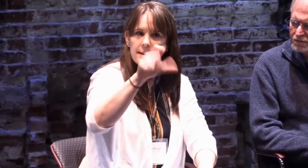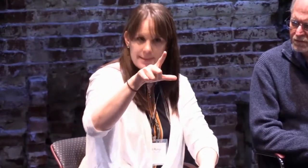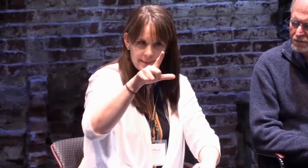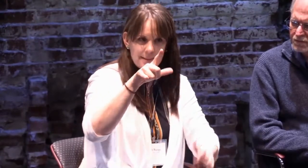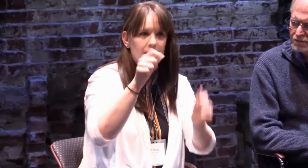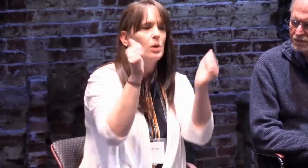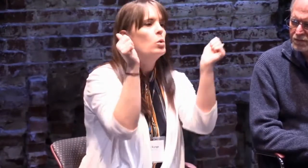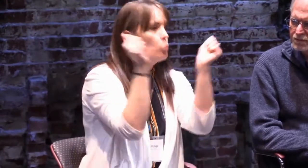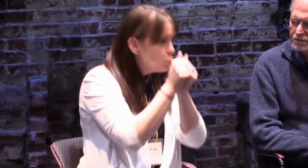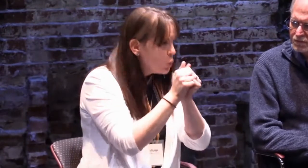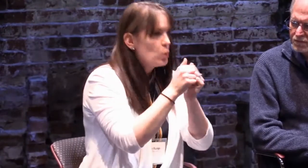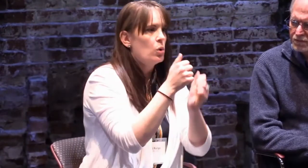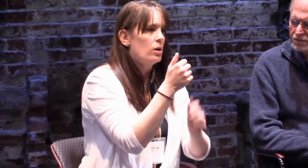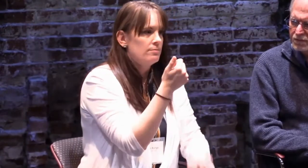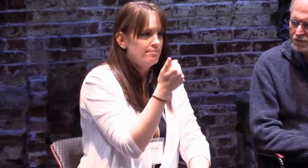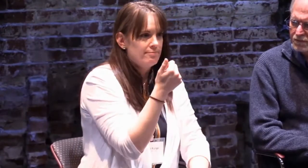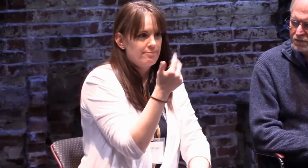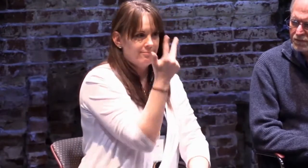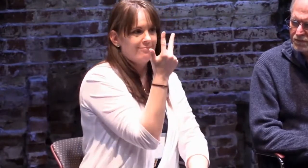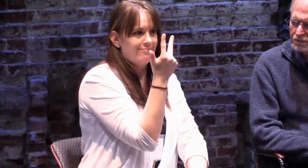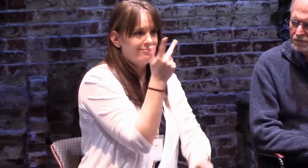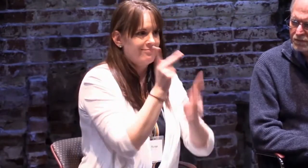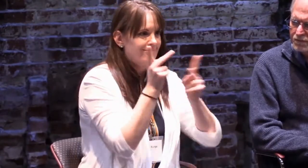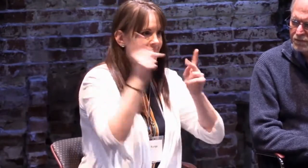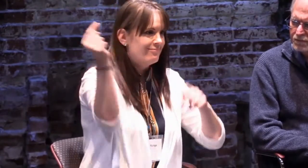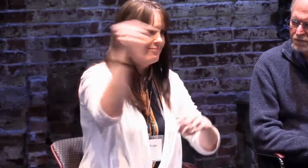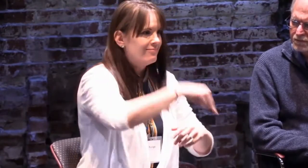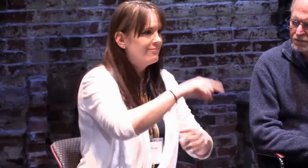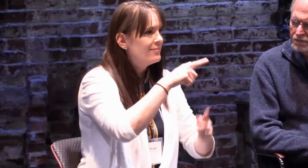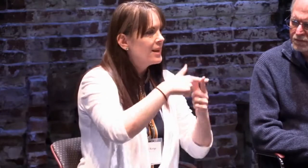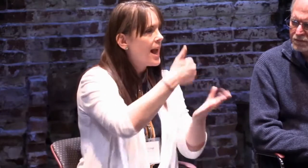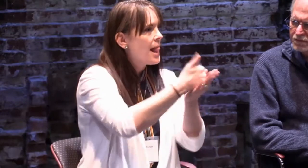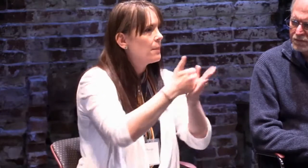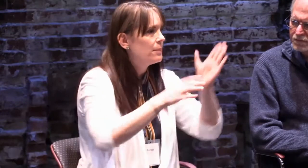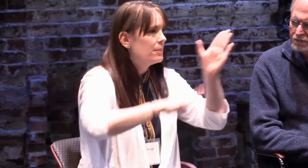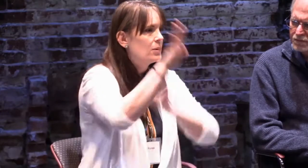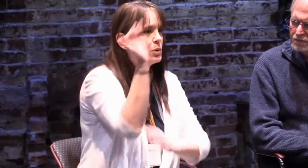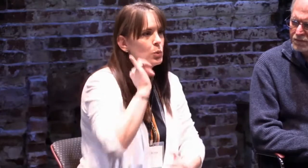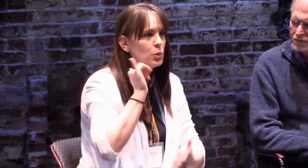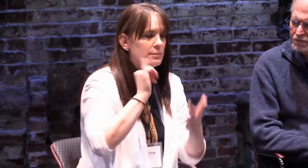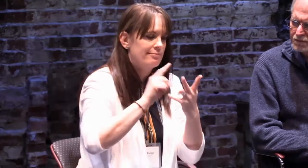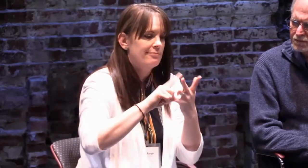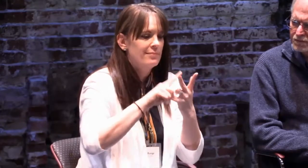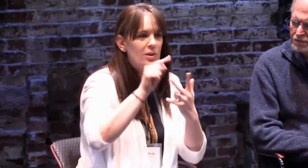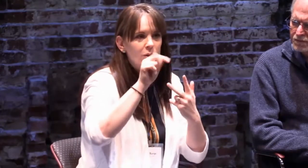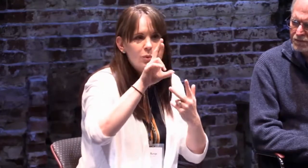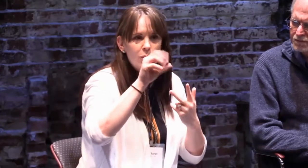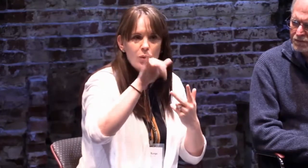(speaker too quiet to understand) [Additional Translator] I got involved back in